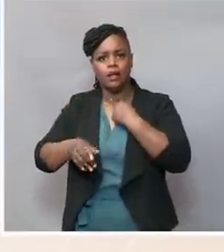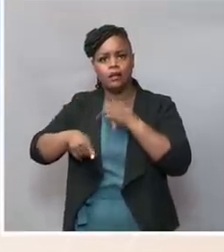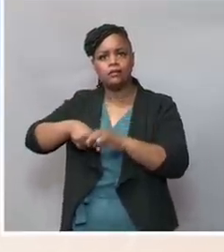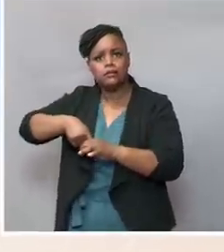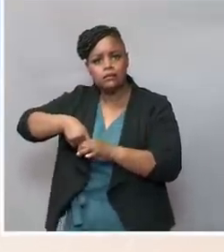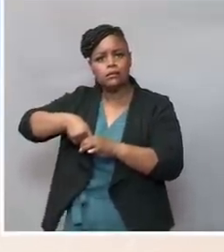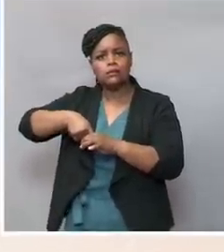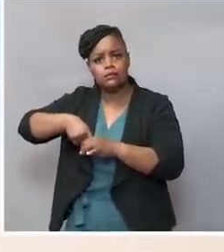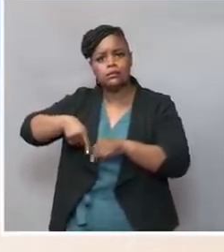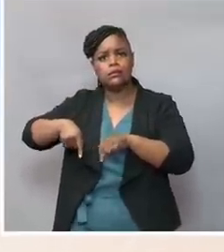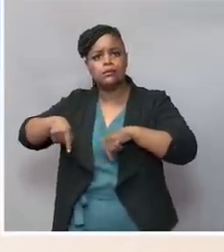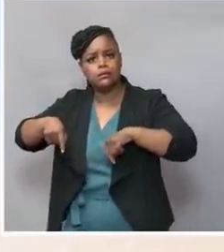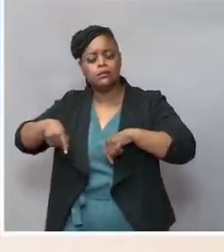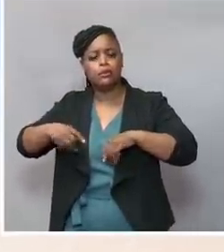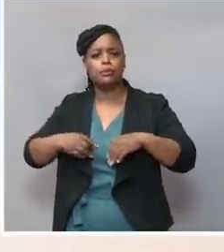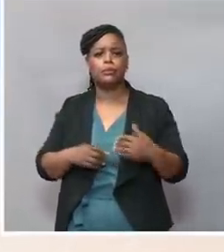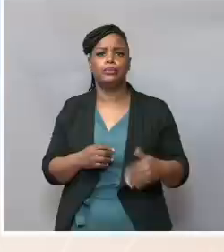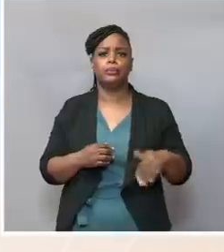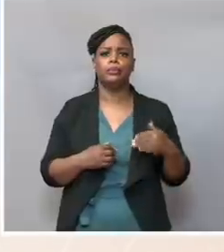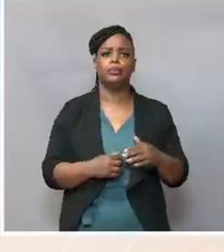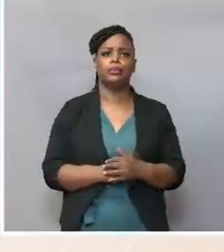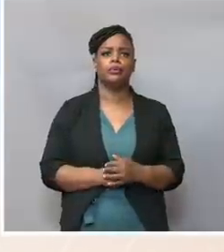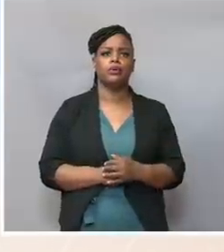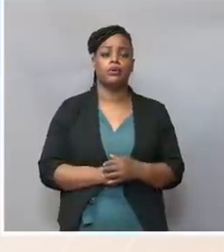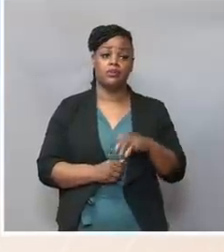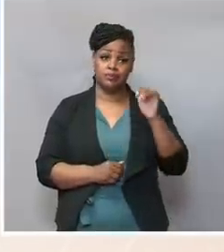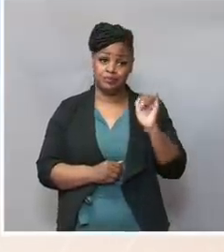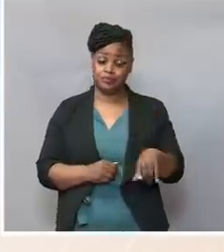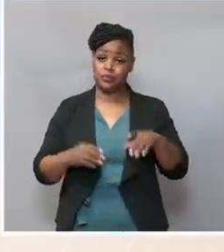Though the white enslaver controlled Henry's body,